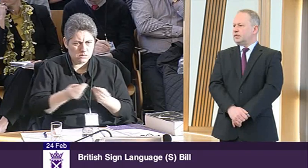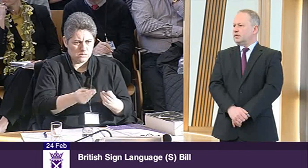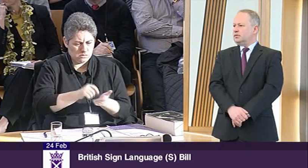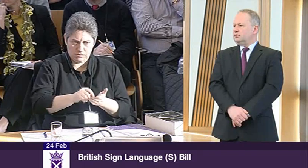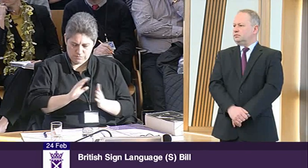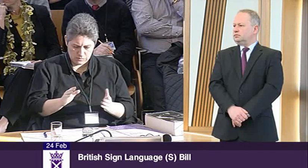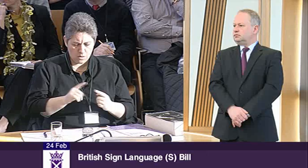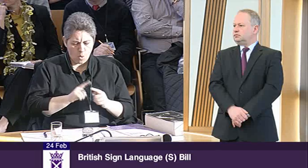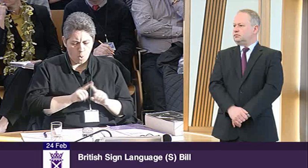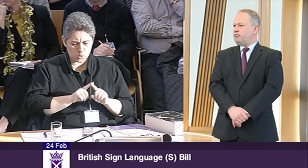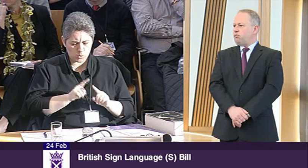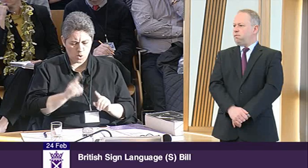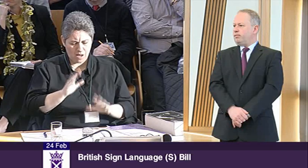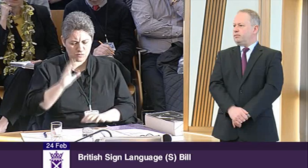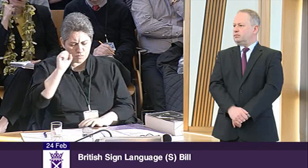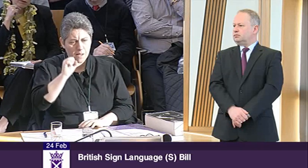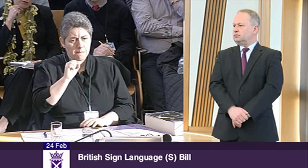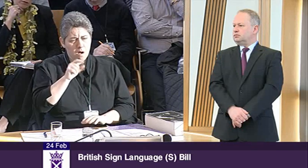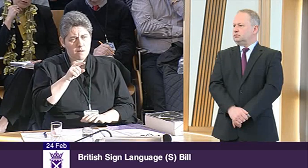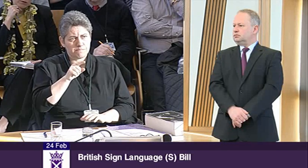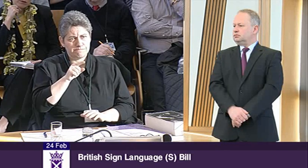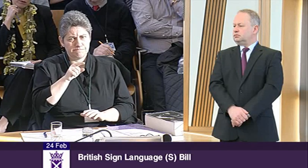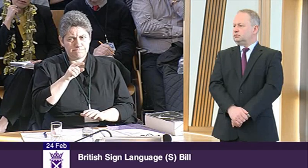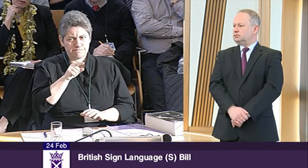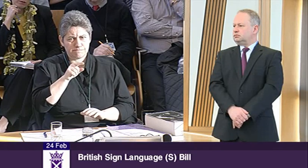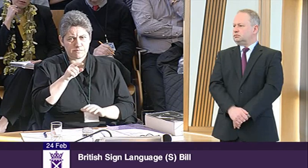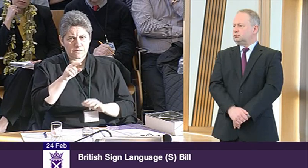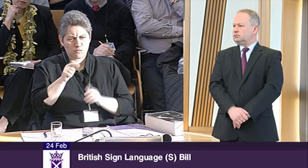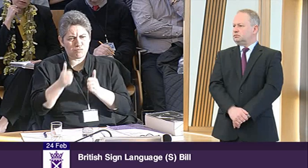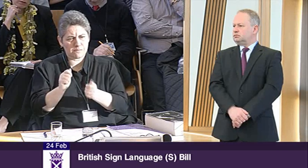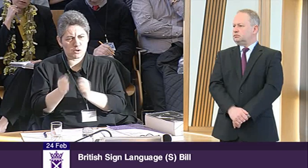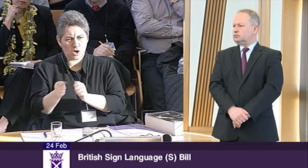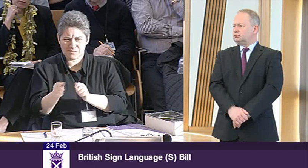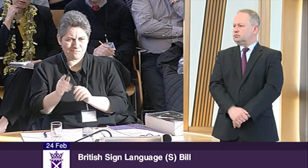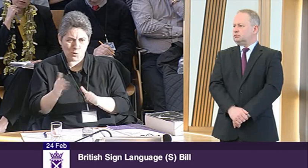The bill can state that deaf people should have the provision of services in BSL.